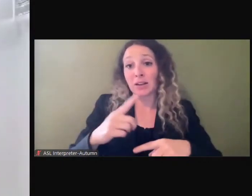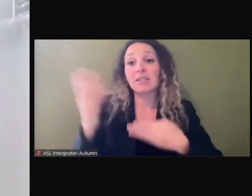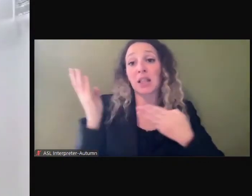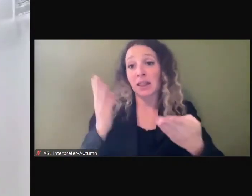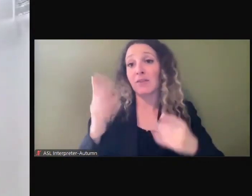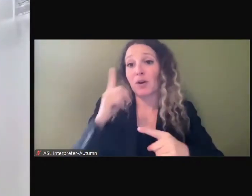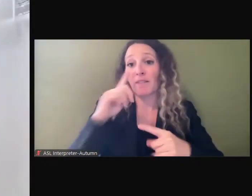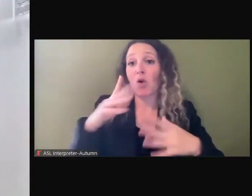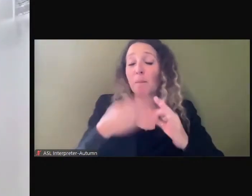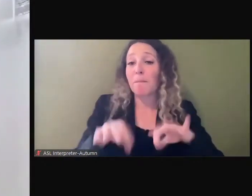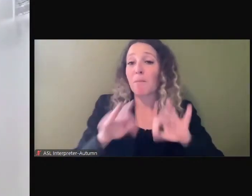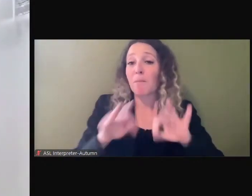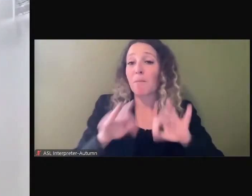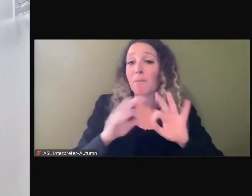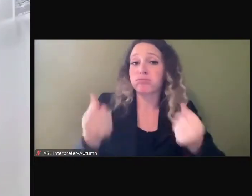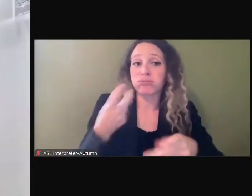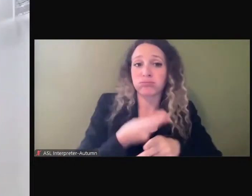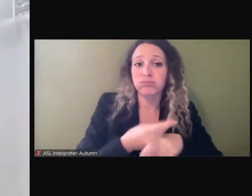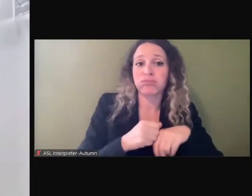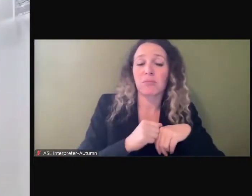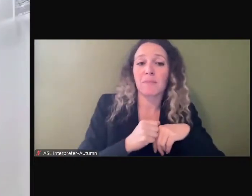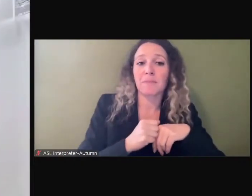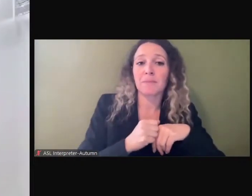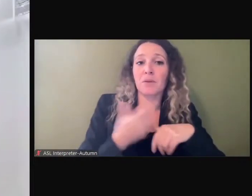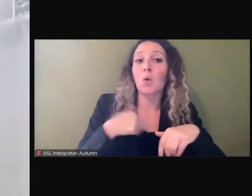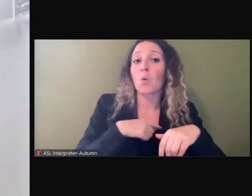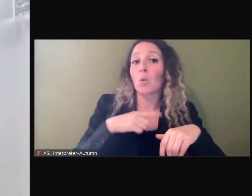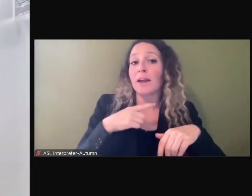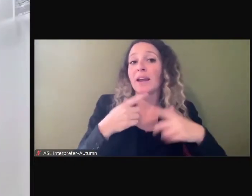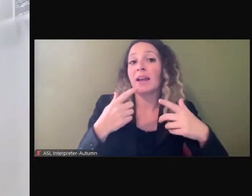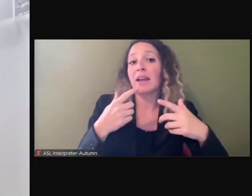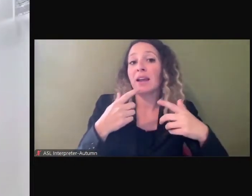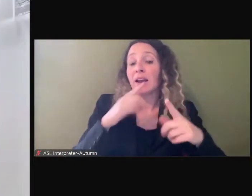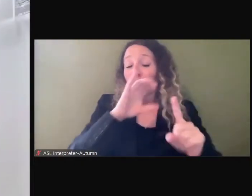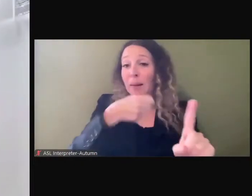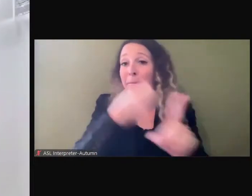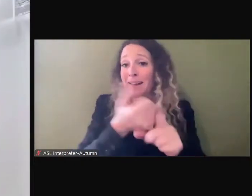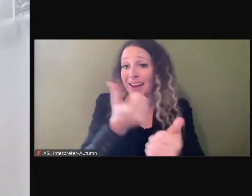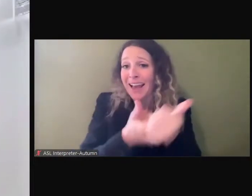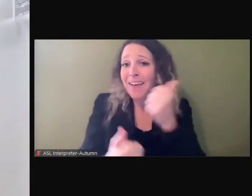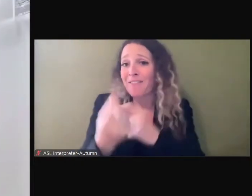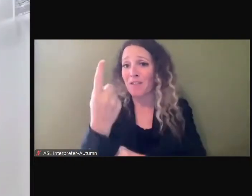influence the implementation and efficacy of telehealth services, impacting everyone,